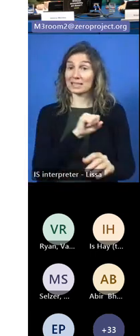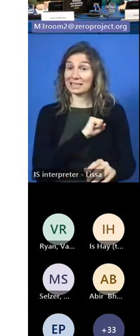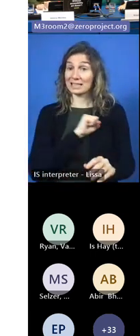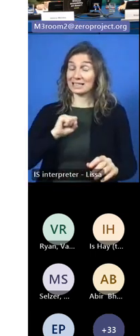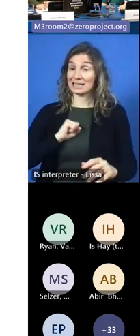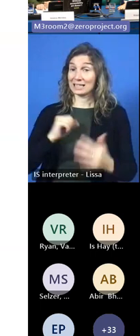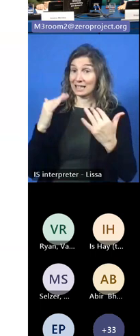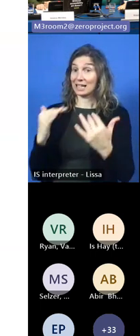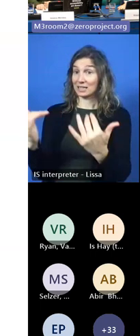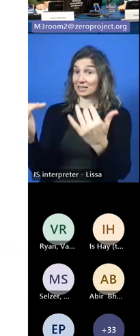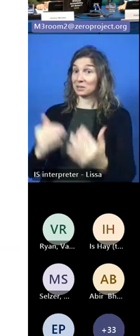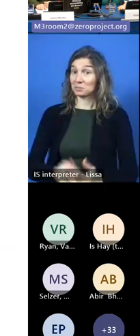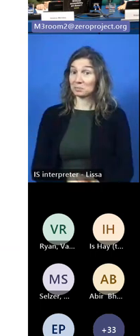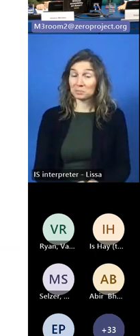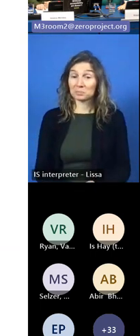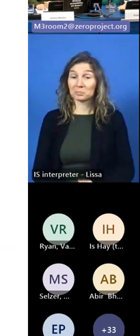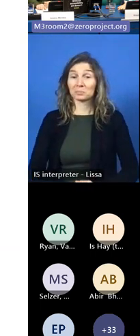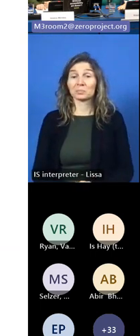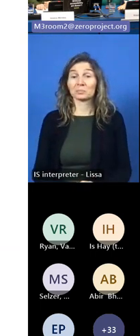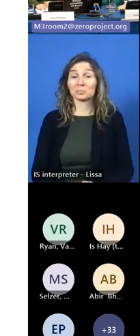JÉSSICA MENDES: (Language Unknown to Captioner) SPEAKER: I became an activist when I was still